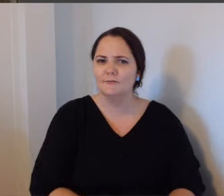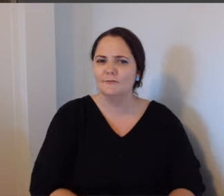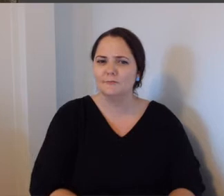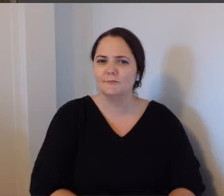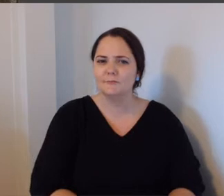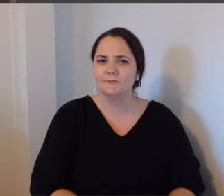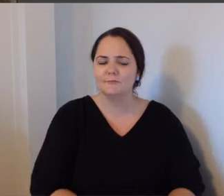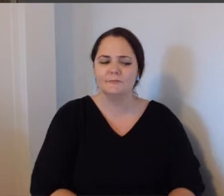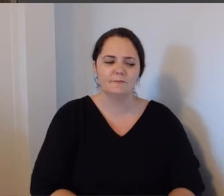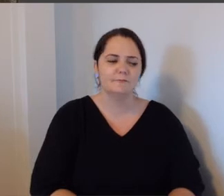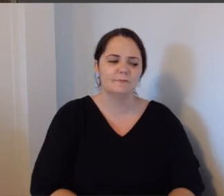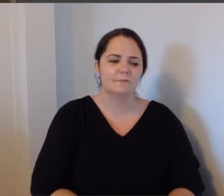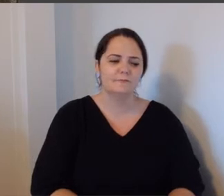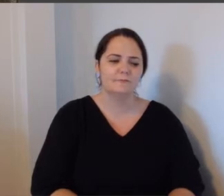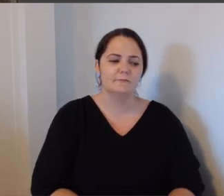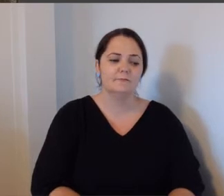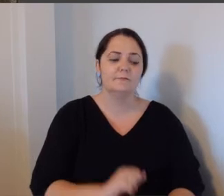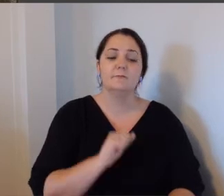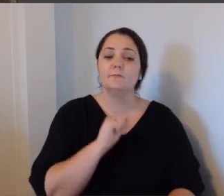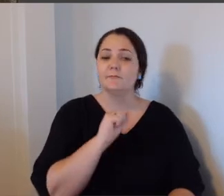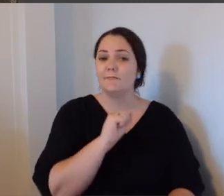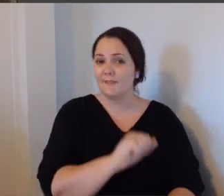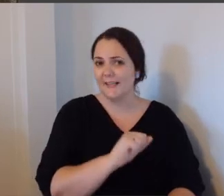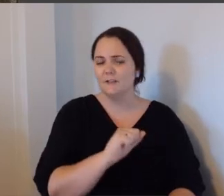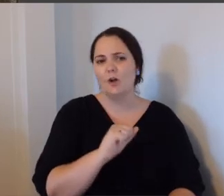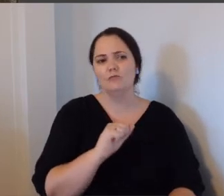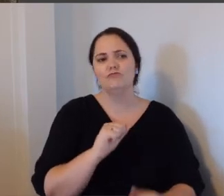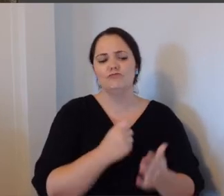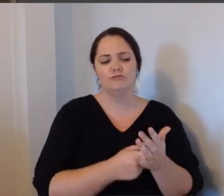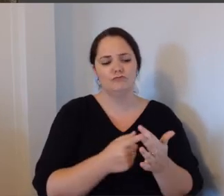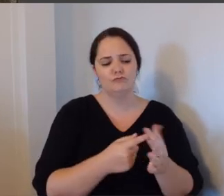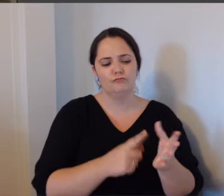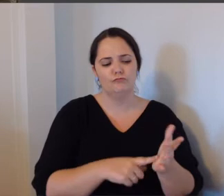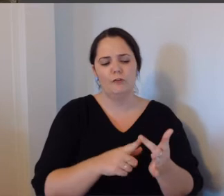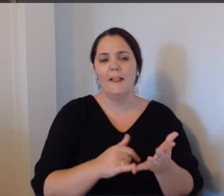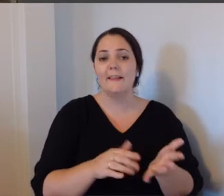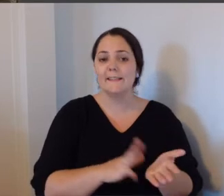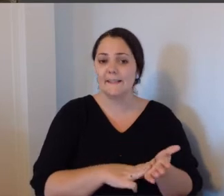was highly original for its time is foundational to the construction of the